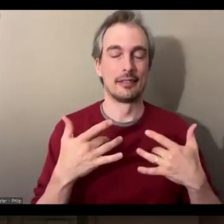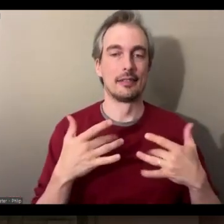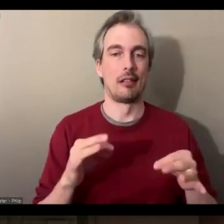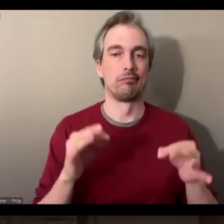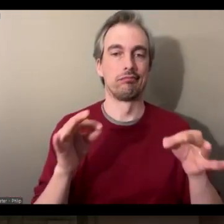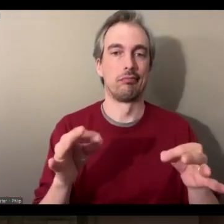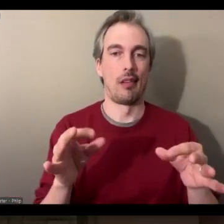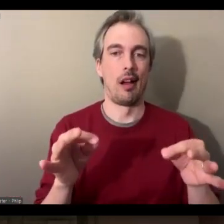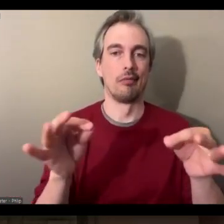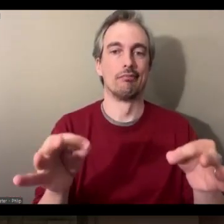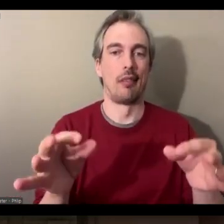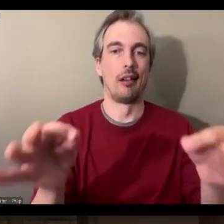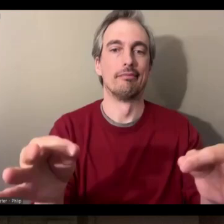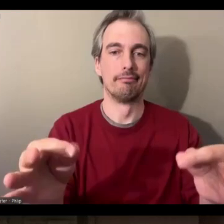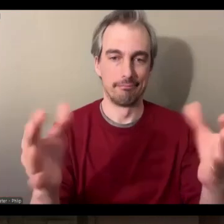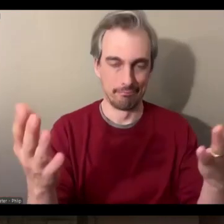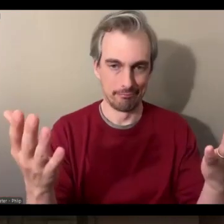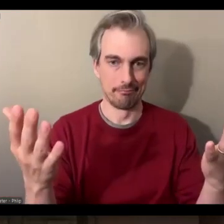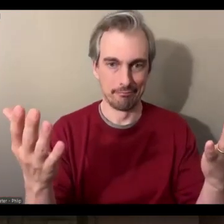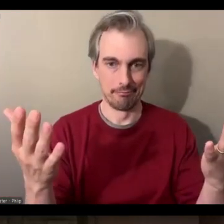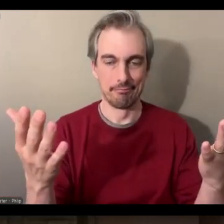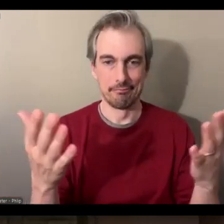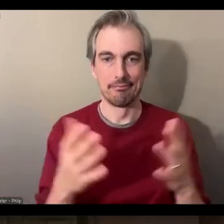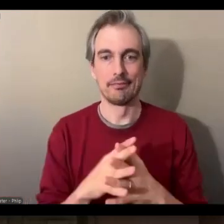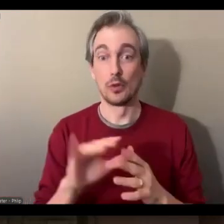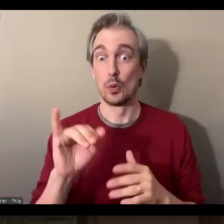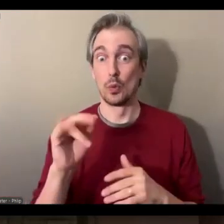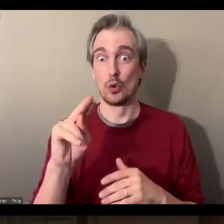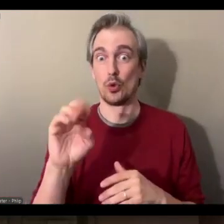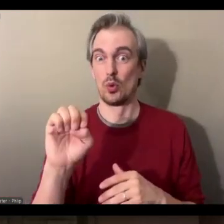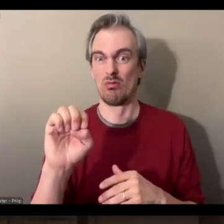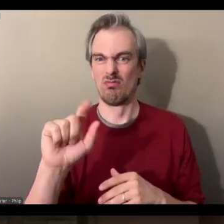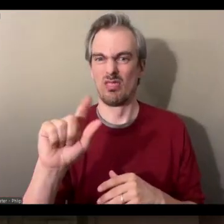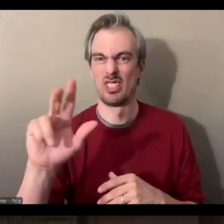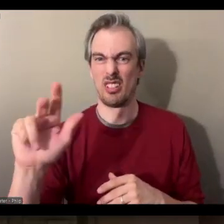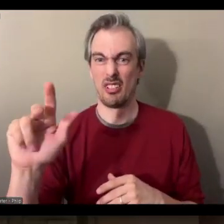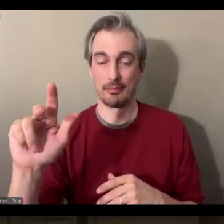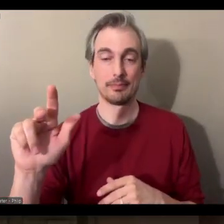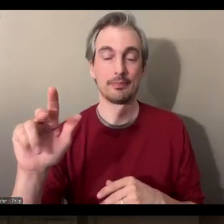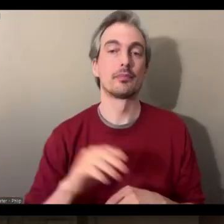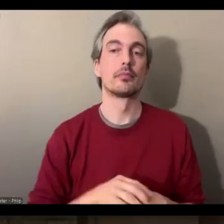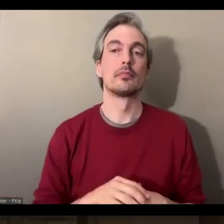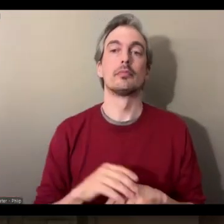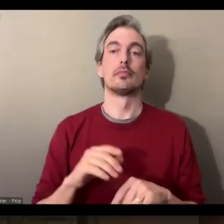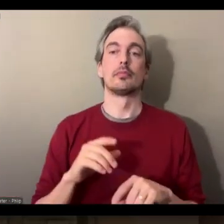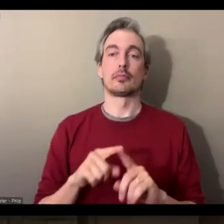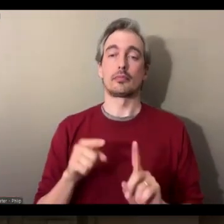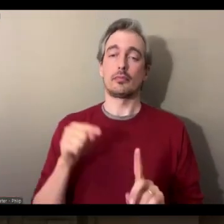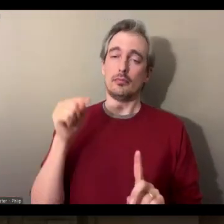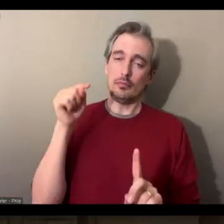goal in our first initial launch of this website and our first initial launch of selling tickets